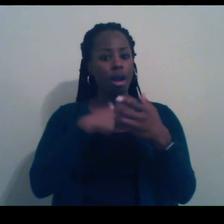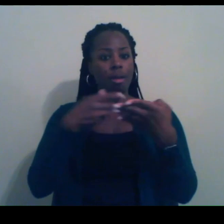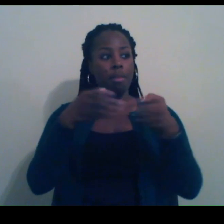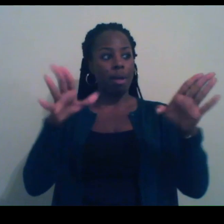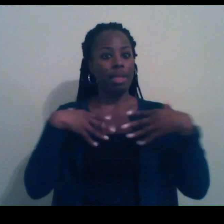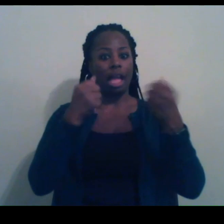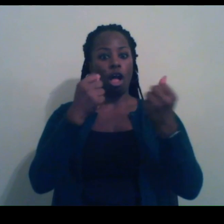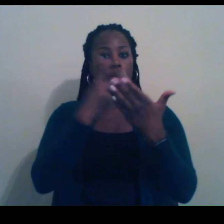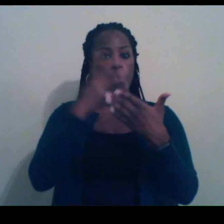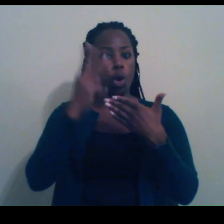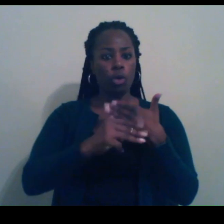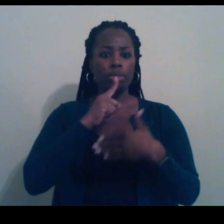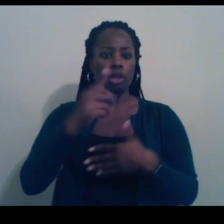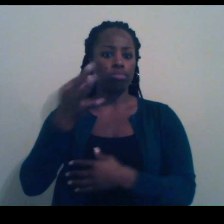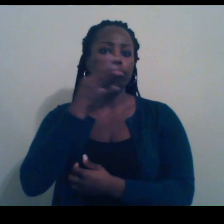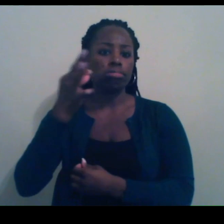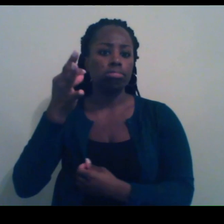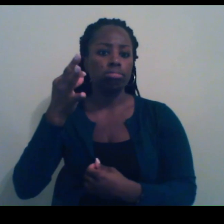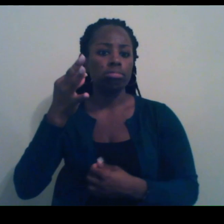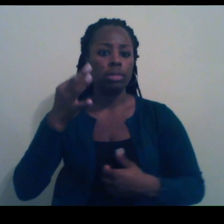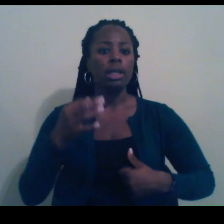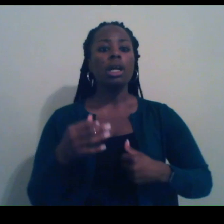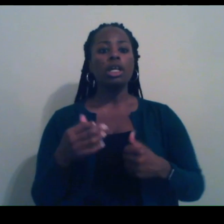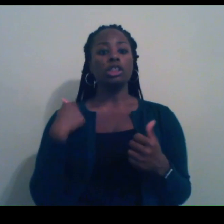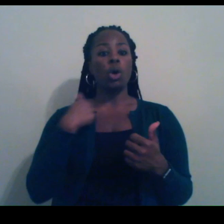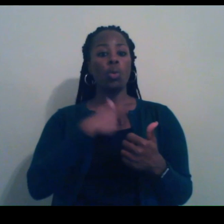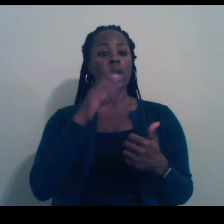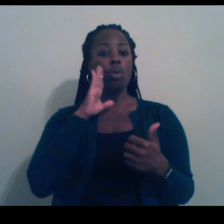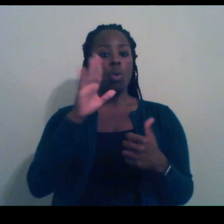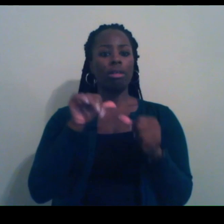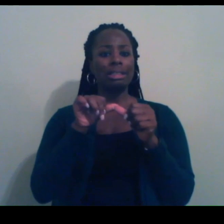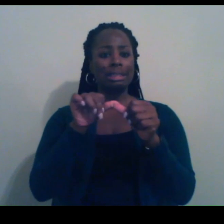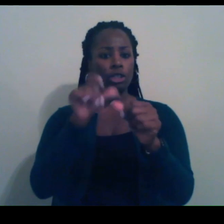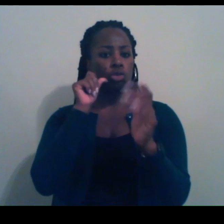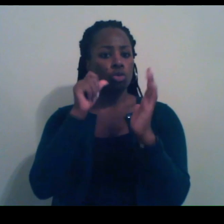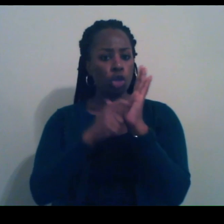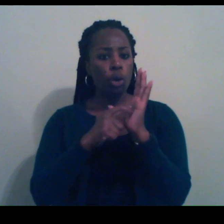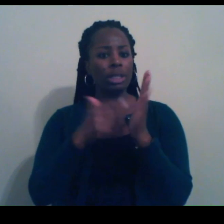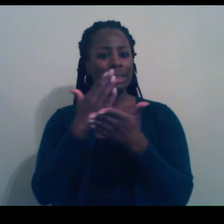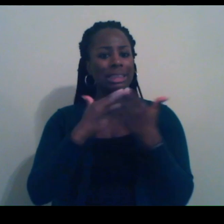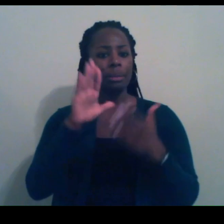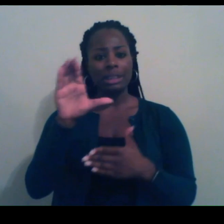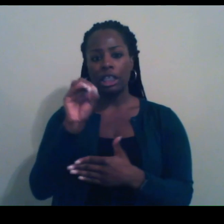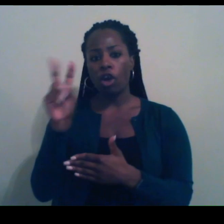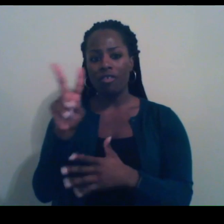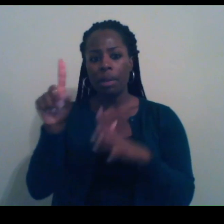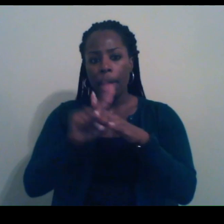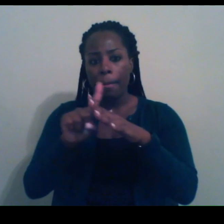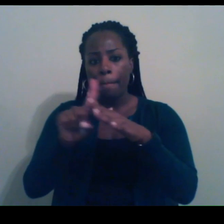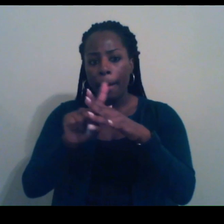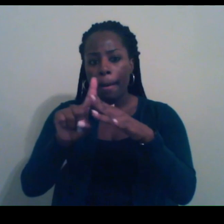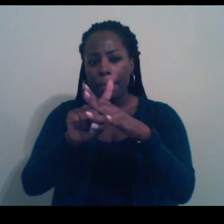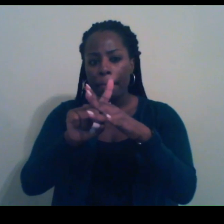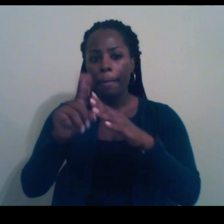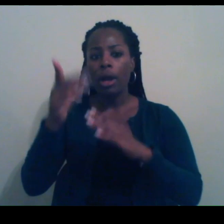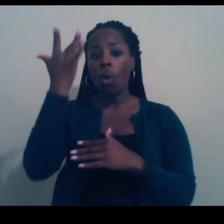the state and local territorial so we're going to continue to see these cases as the consequence of them doing their job and we're going to use the public health